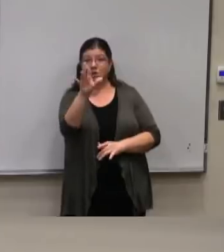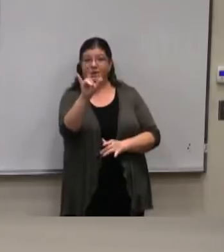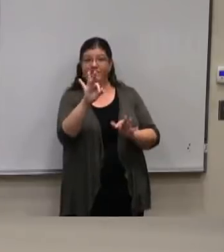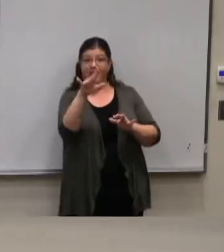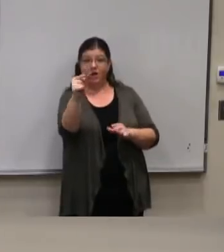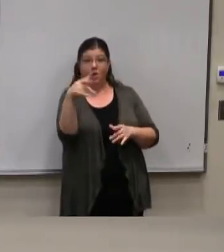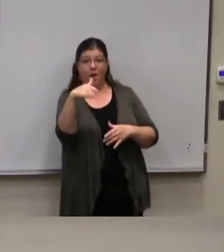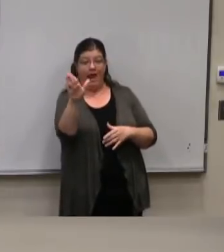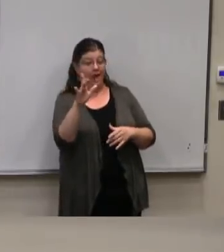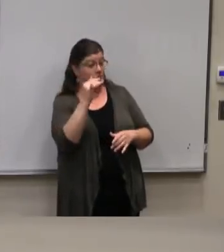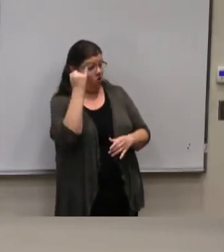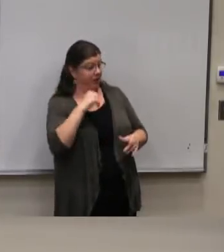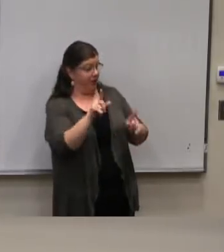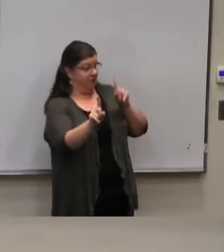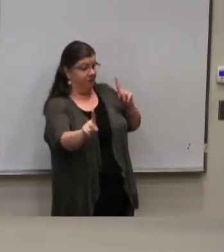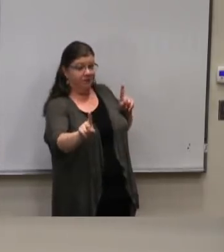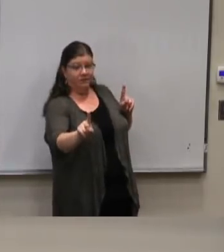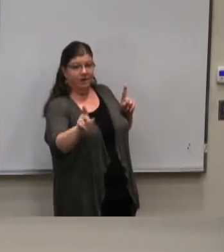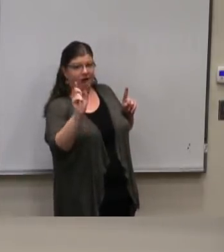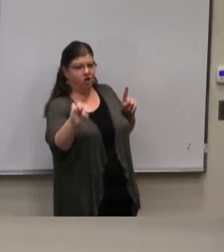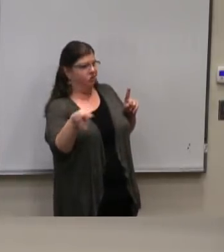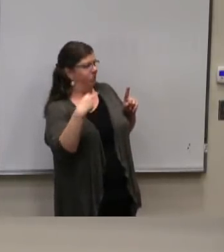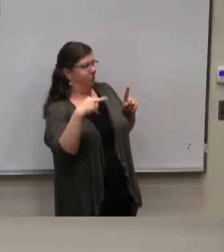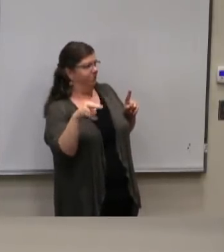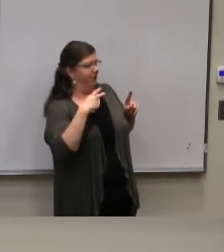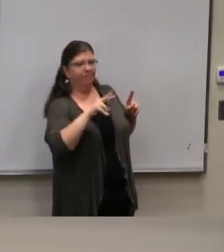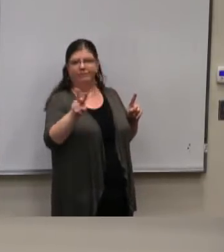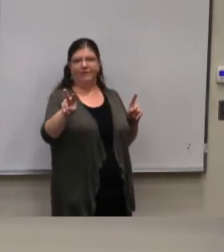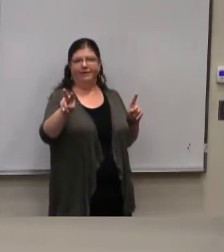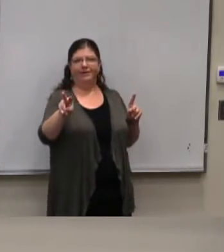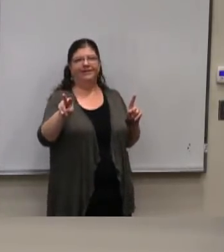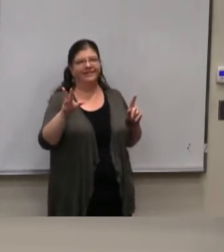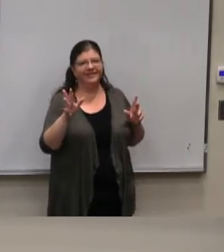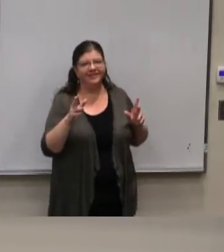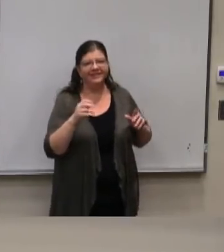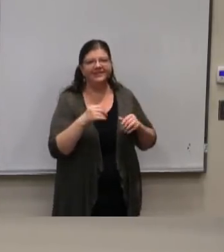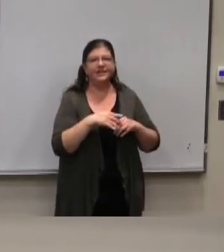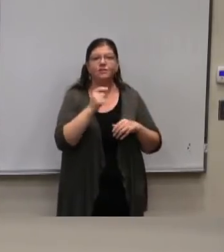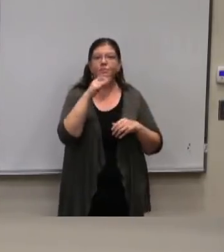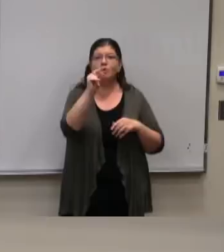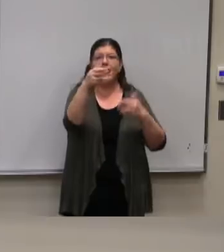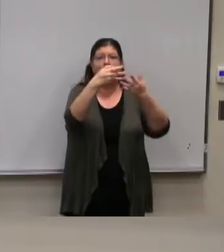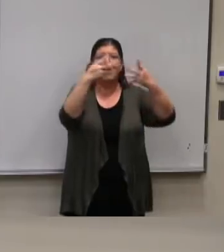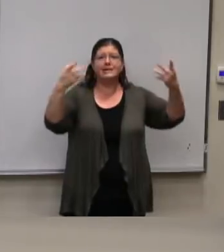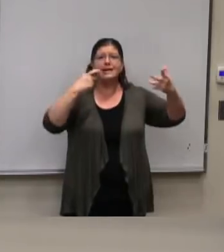Julia is behind me and I just stop turning around so I'm talking away from her, and Brian's behind the glass wall up there